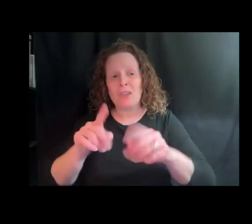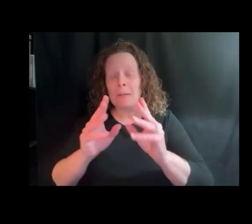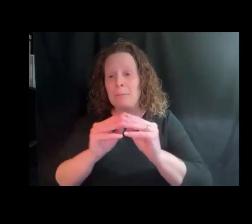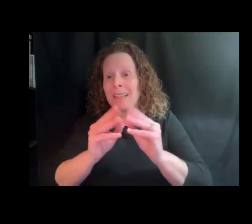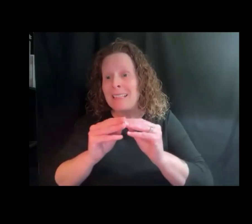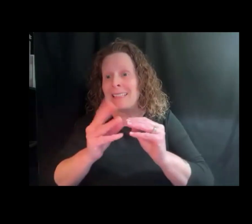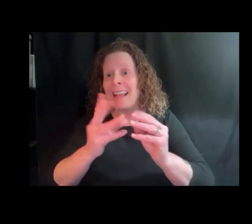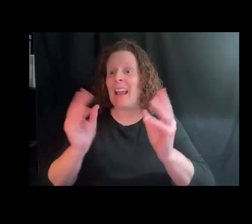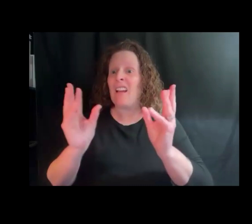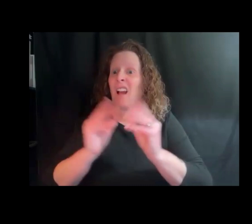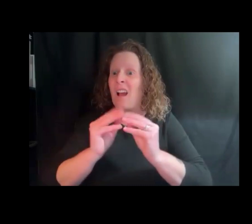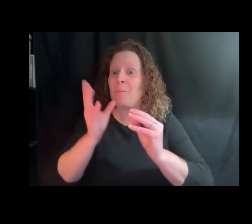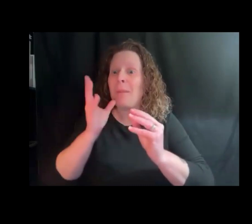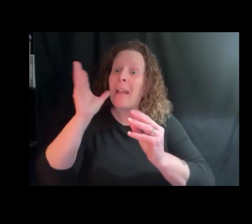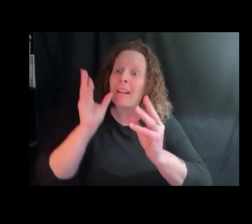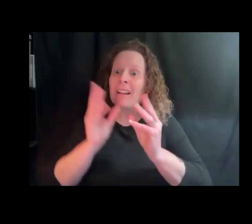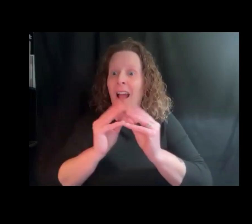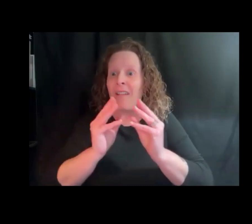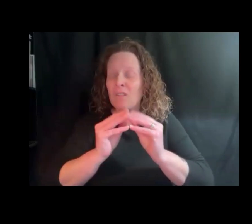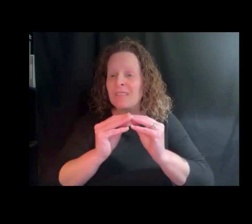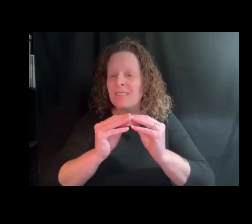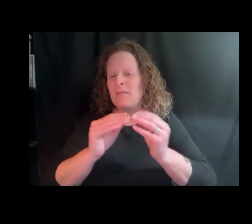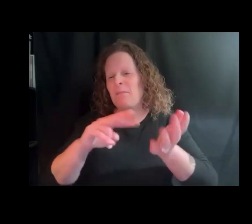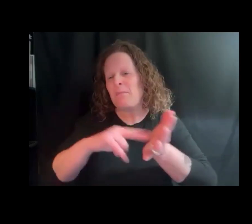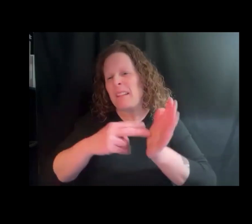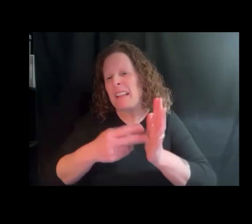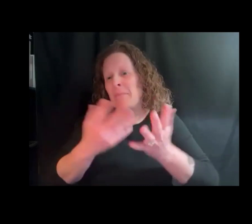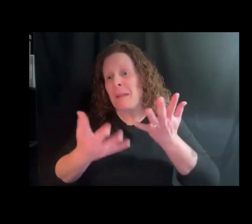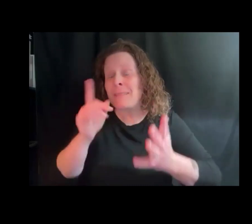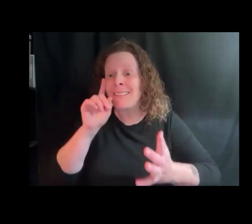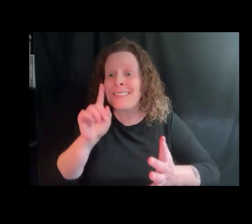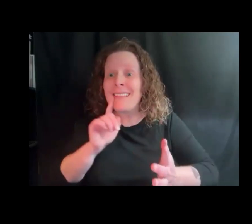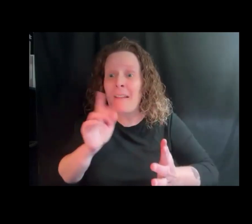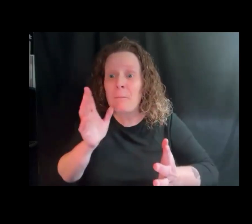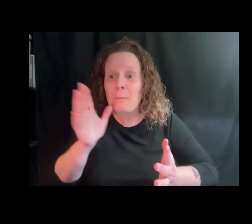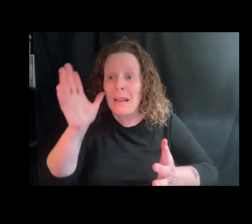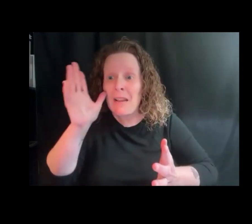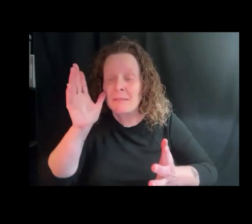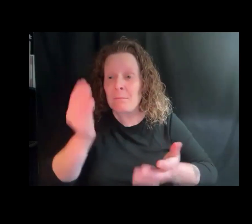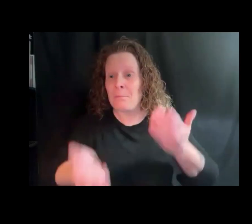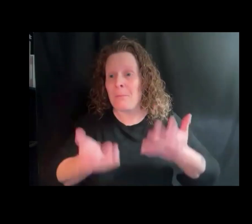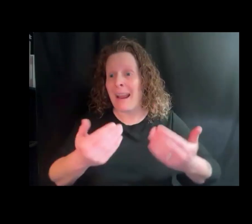between the instructors and the parents.